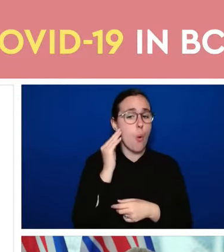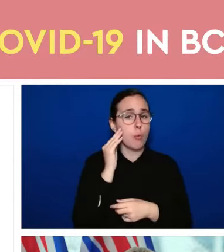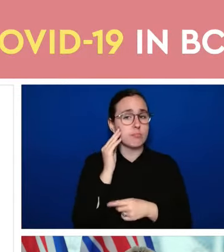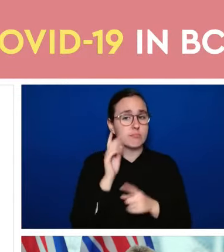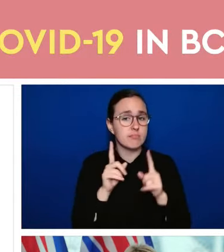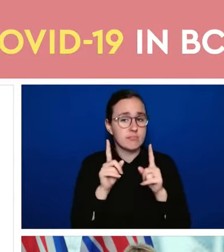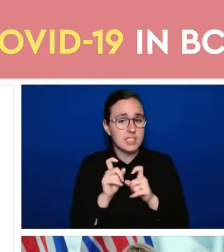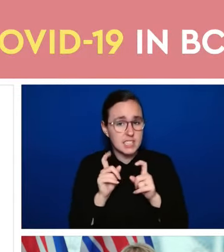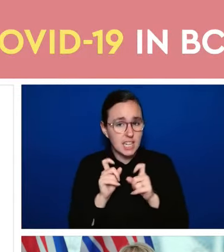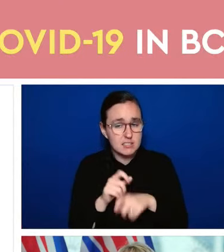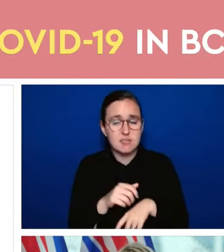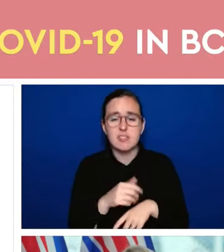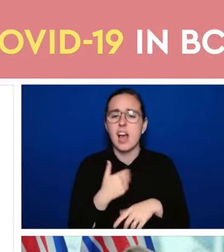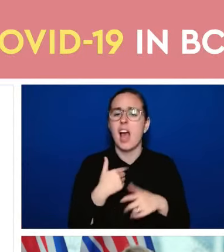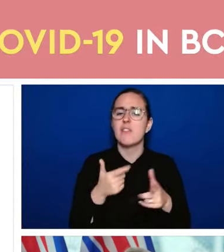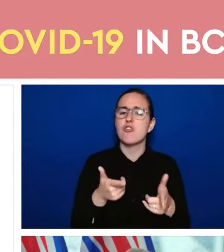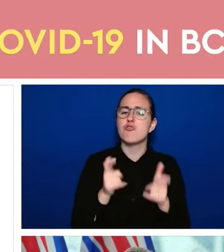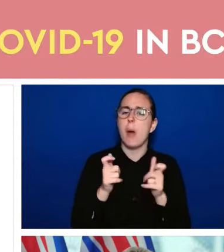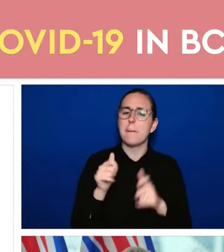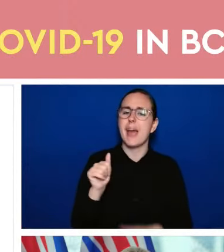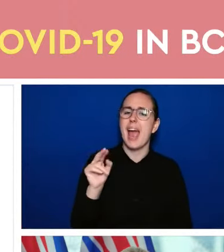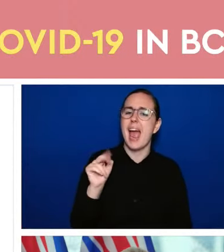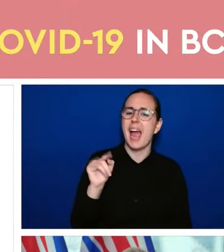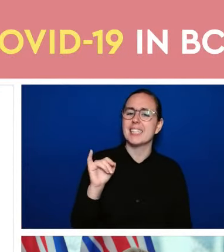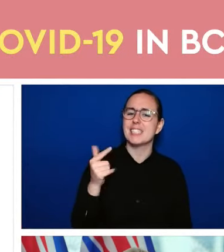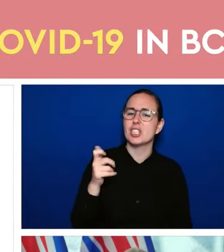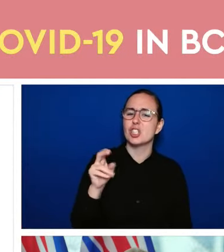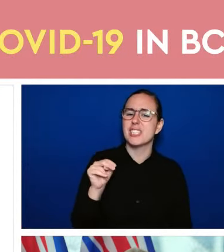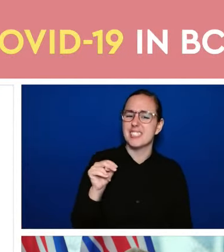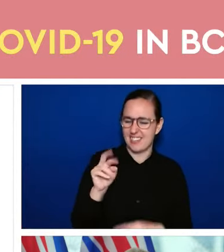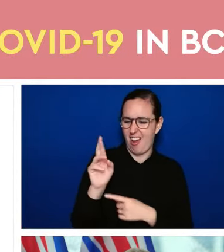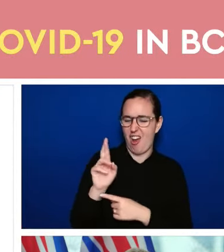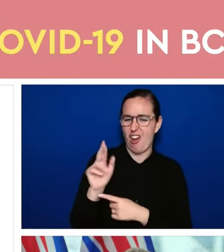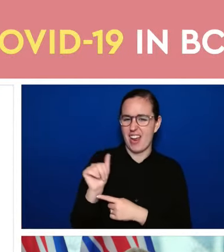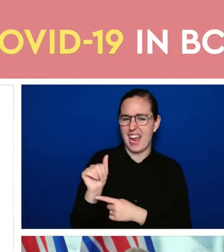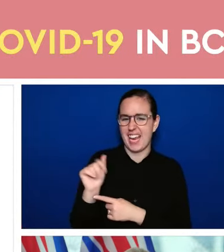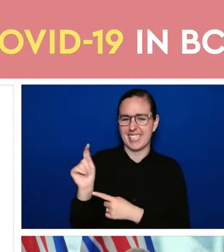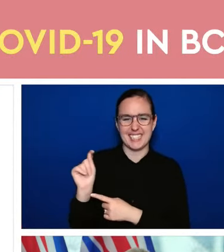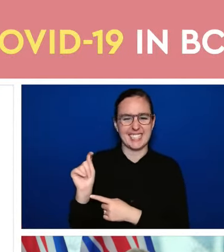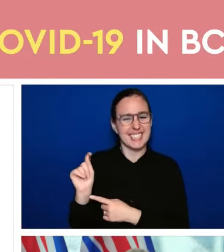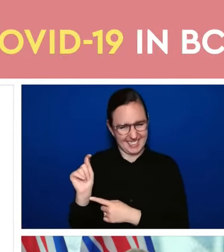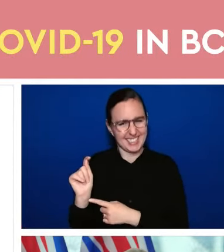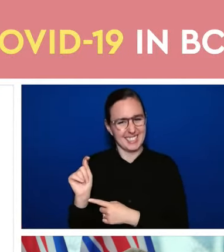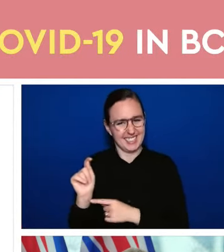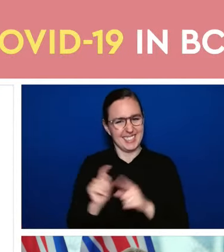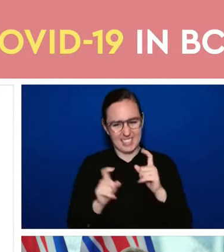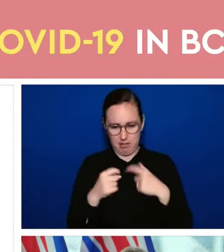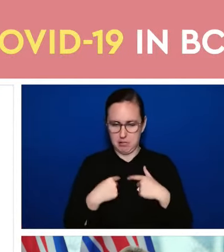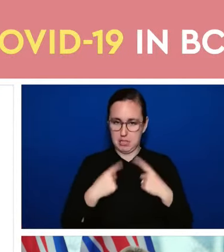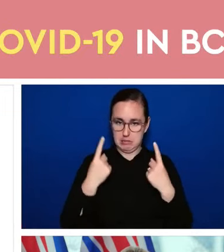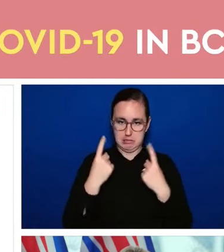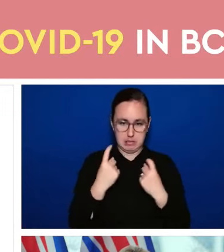everywhere. That people can use to help direct their own-